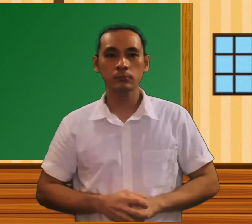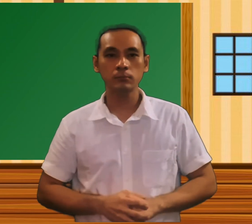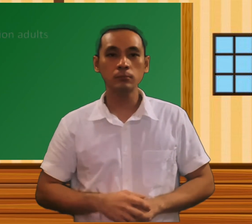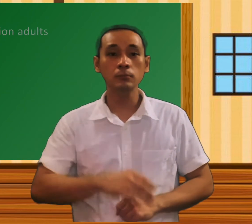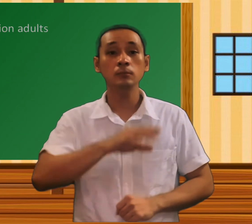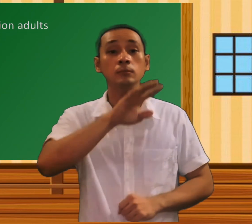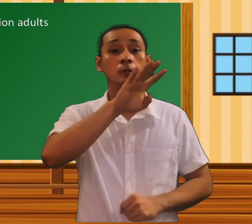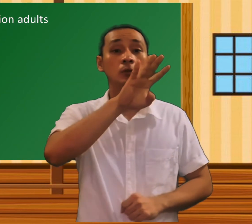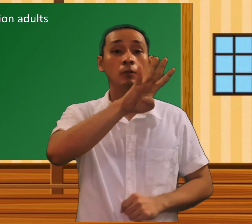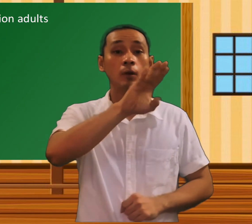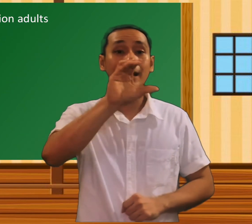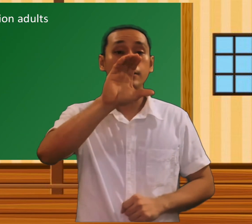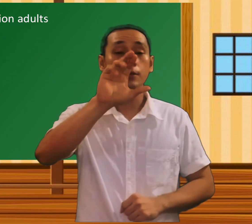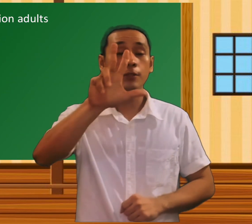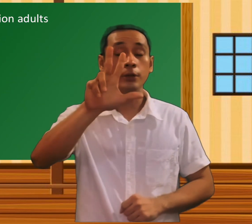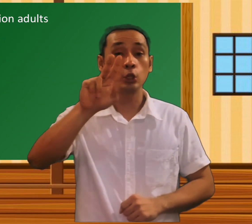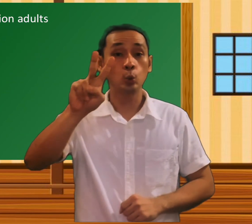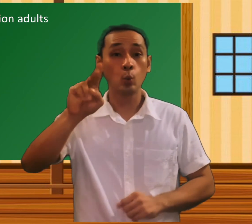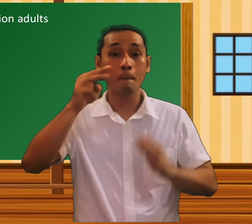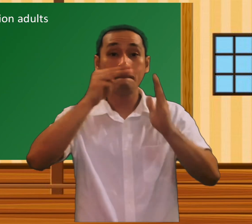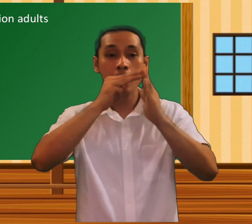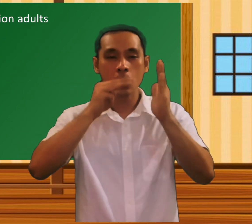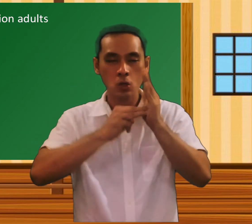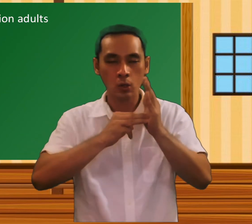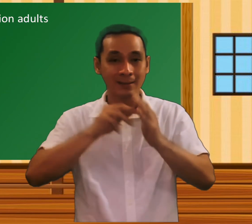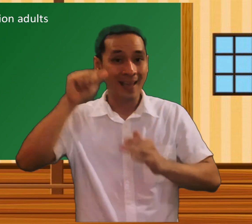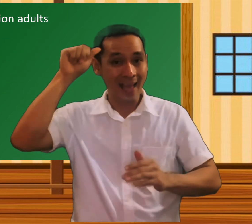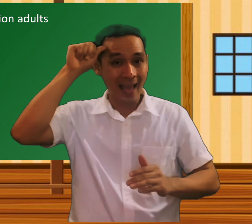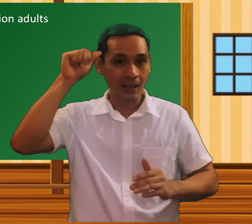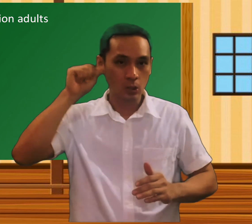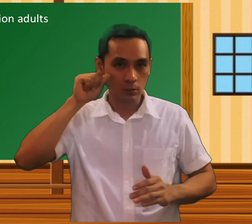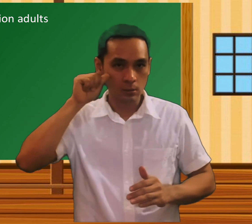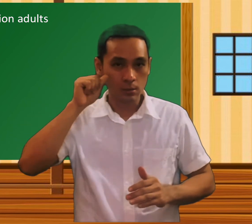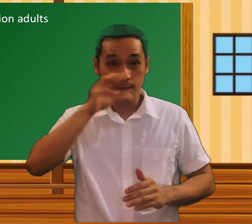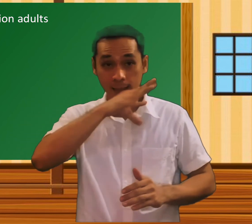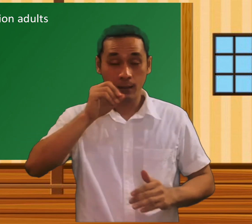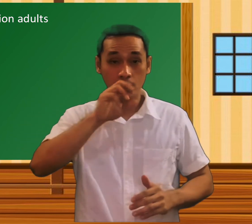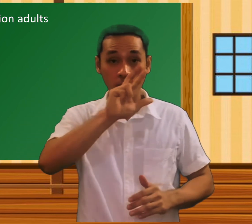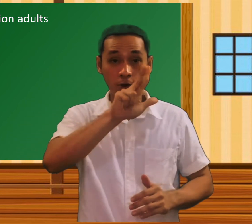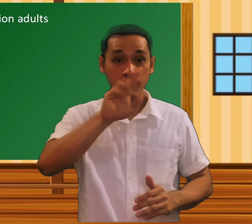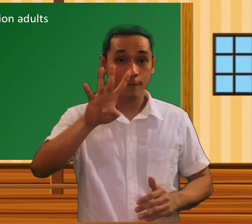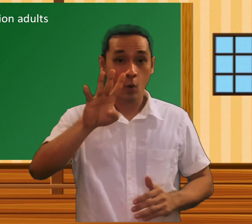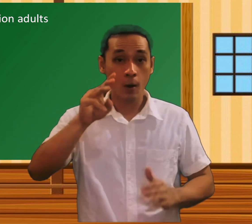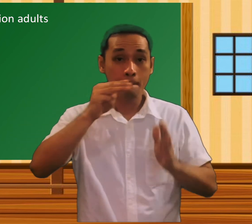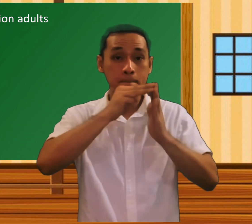432 million adults and 34 million children